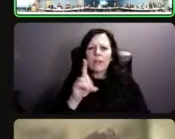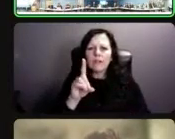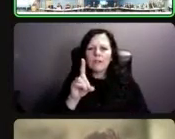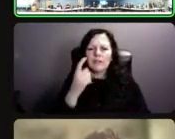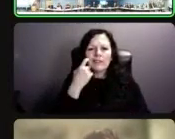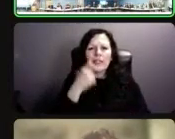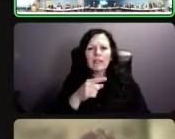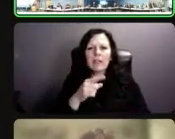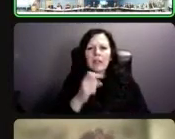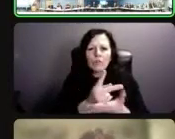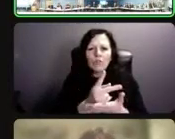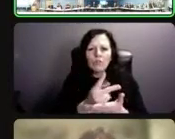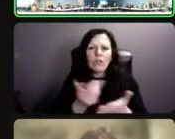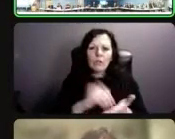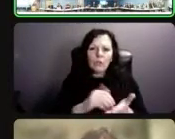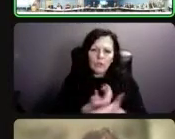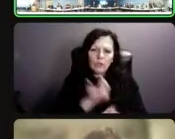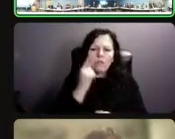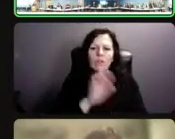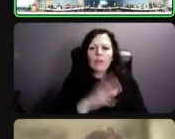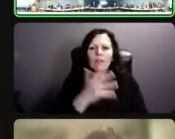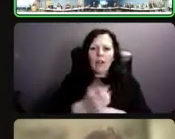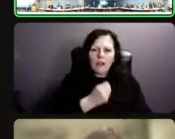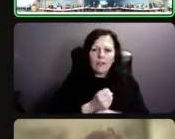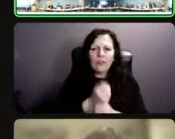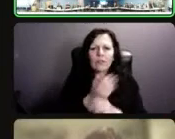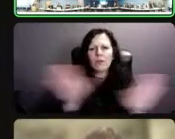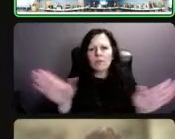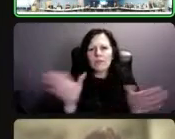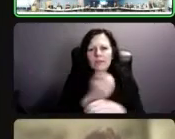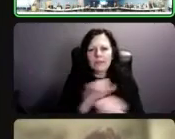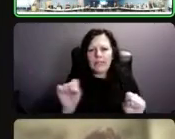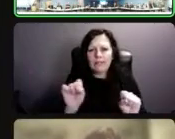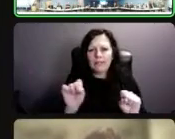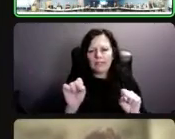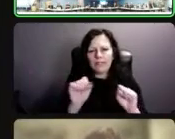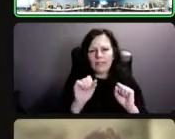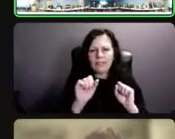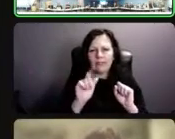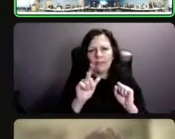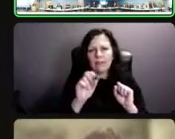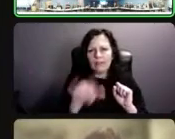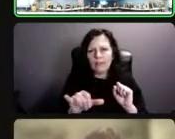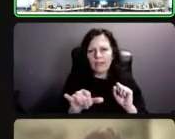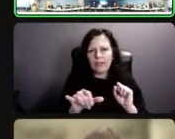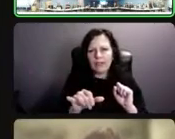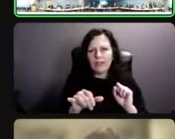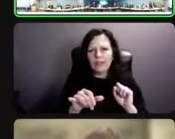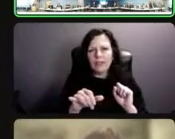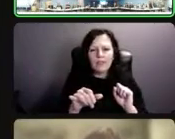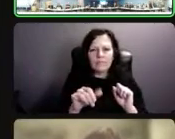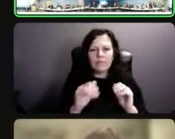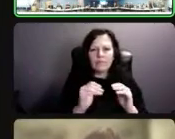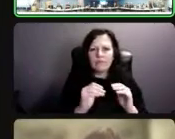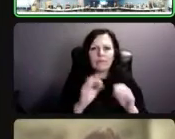OUR MEETING AND I SAW THAT